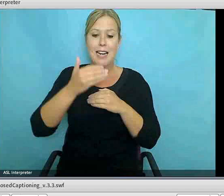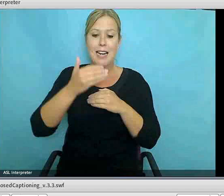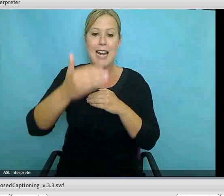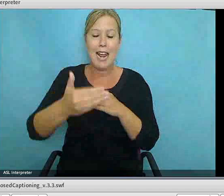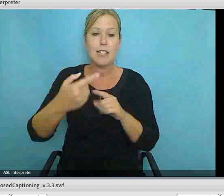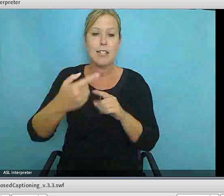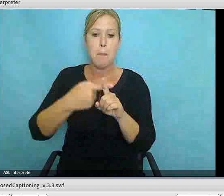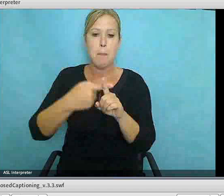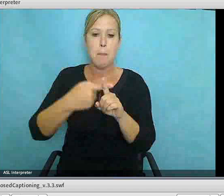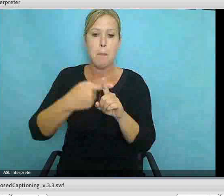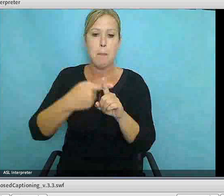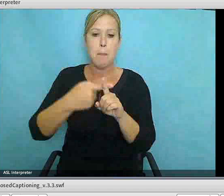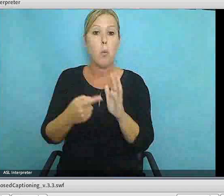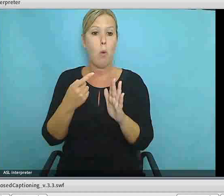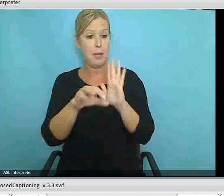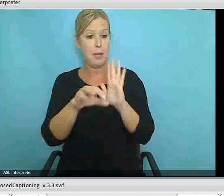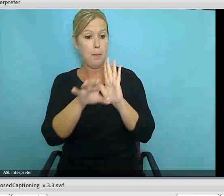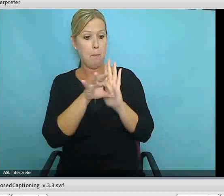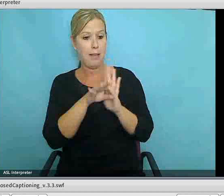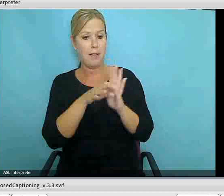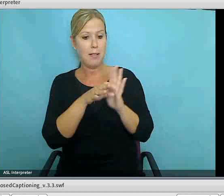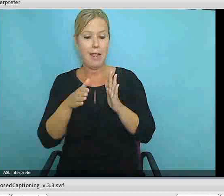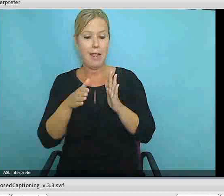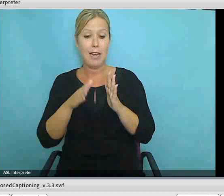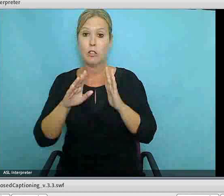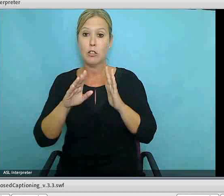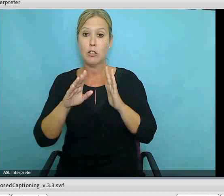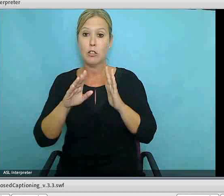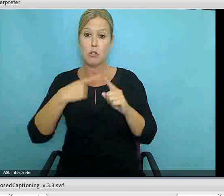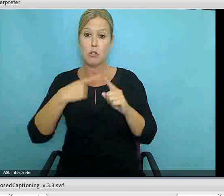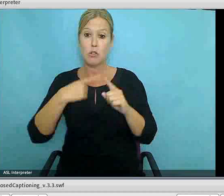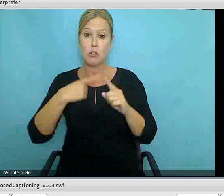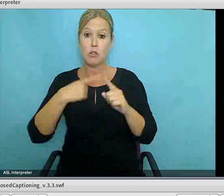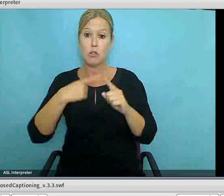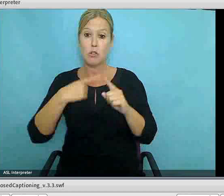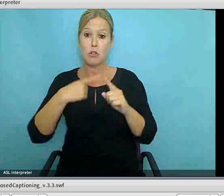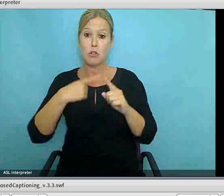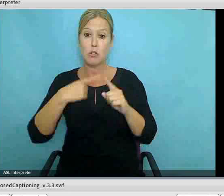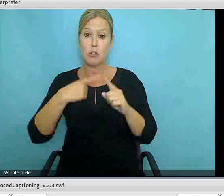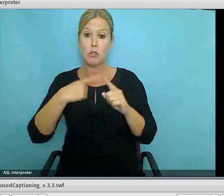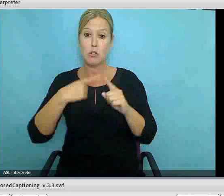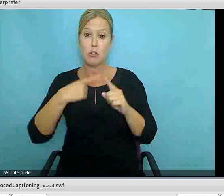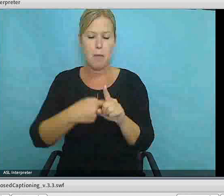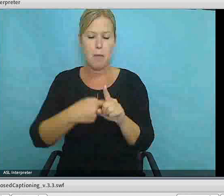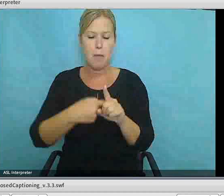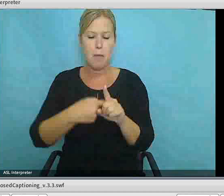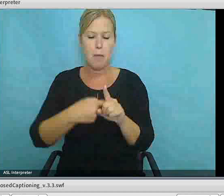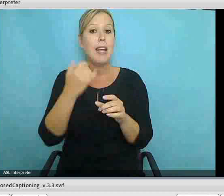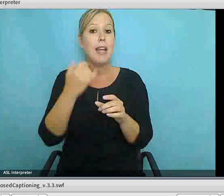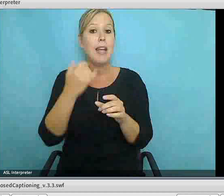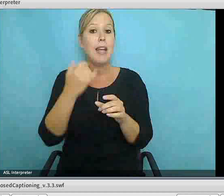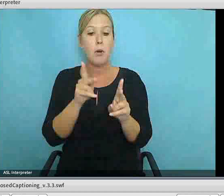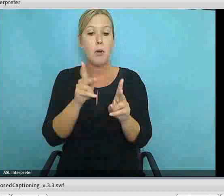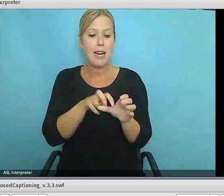time the person identifies a plan, and disenrollments are effective as of the first day of the month